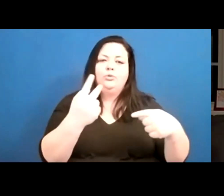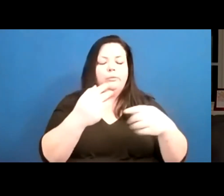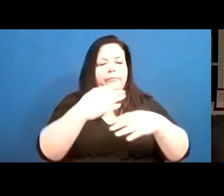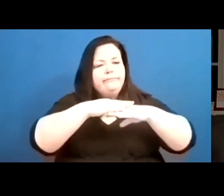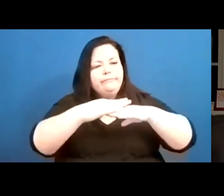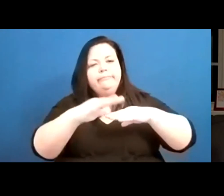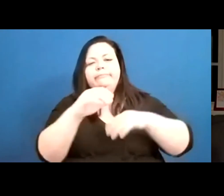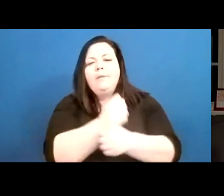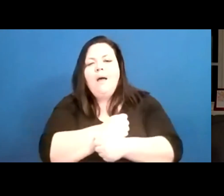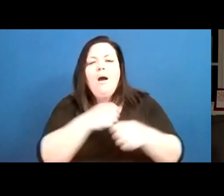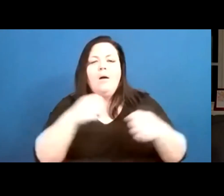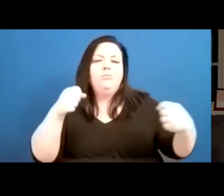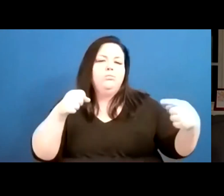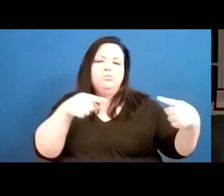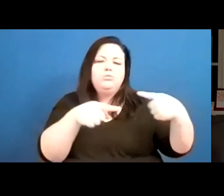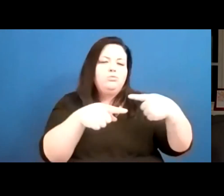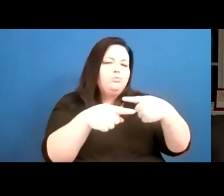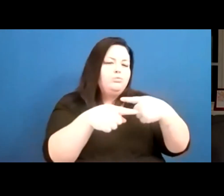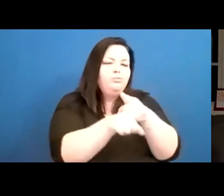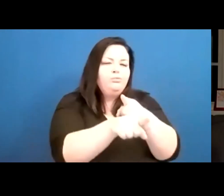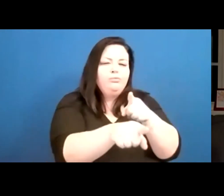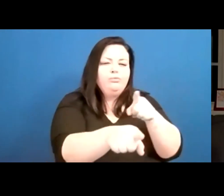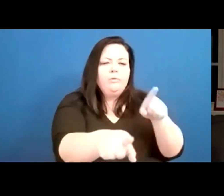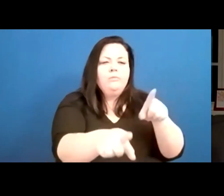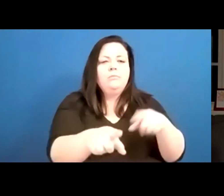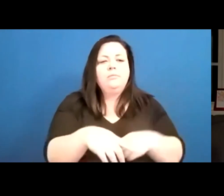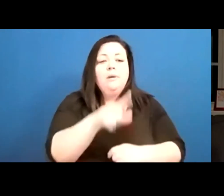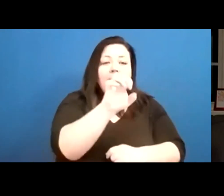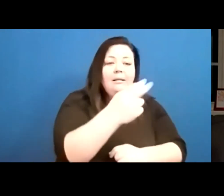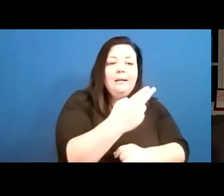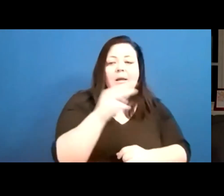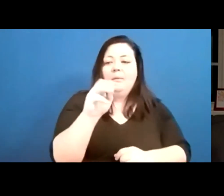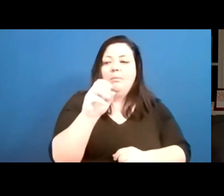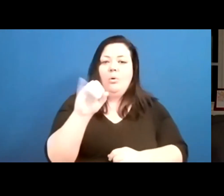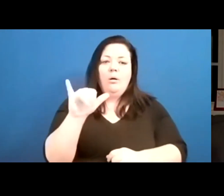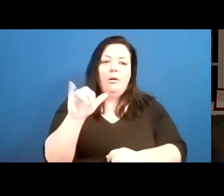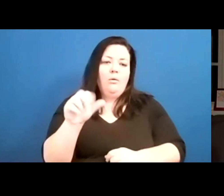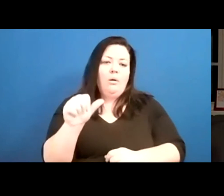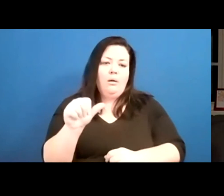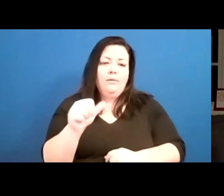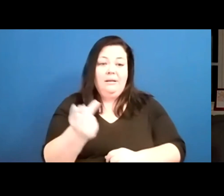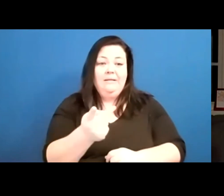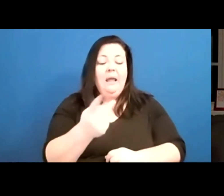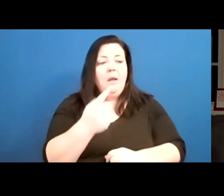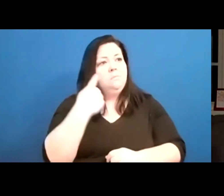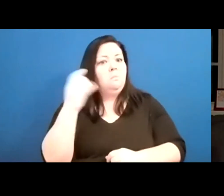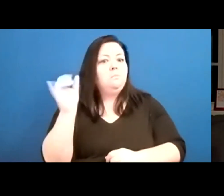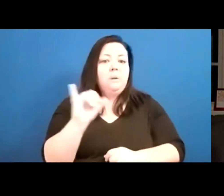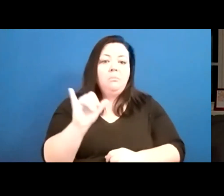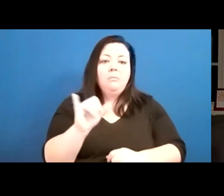fleeing in separated directions. leah and moyra: they rhyme. you have a type, i say.